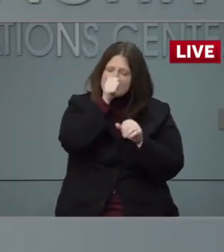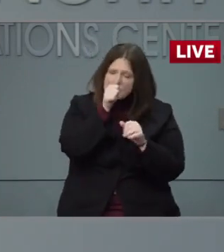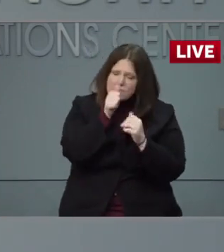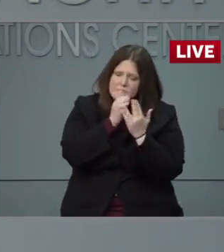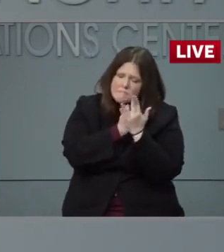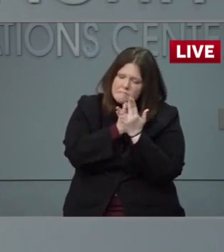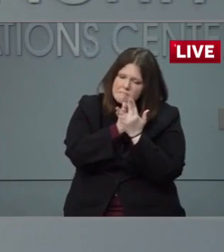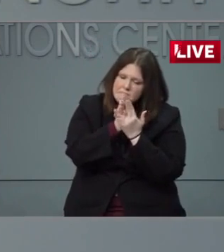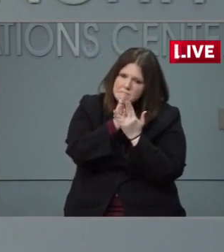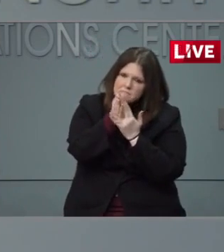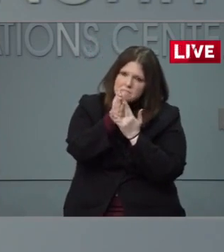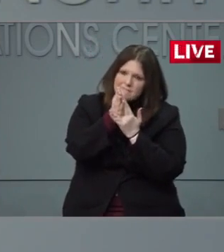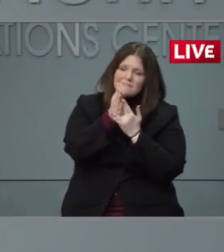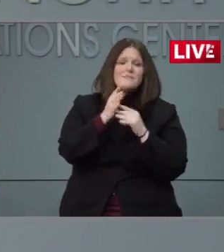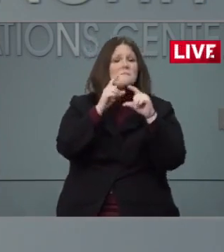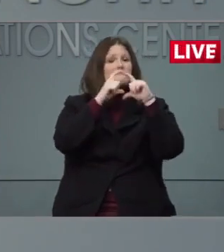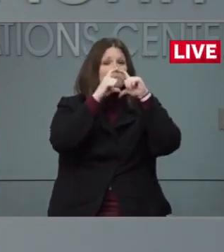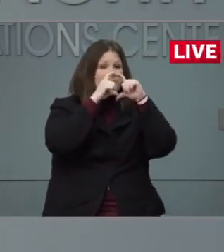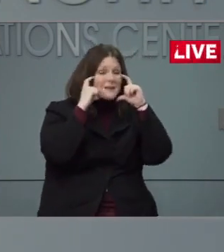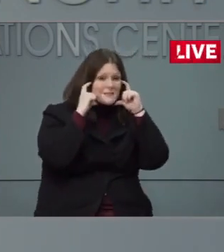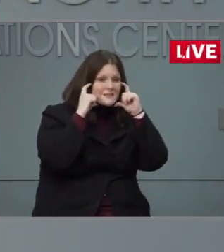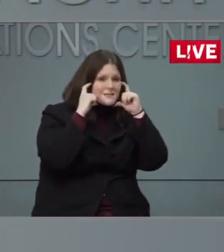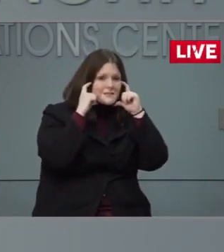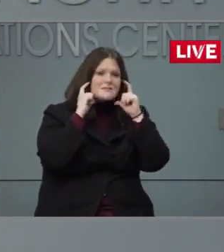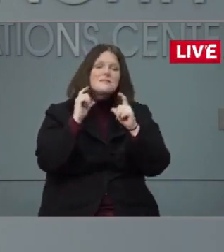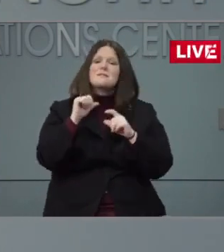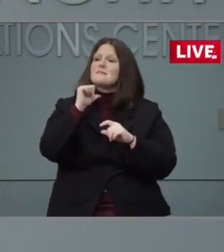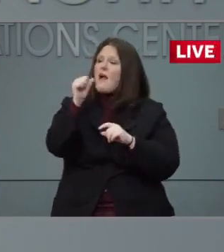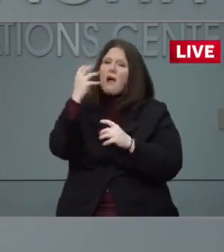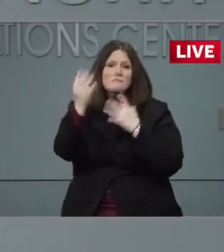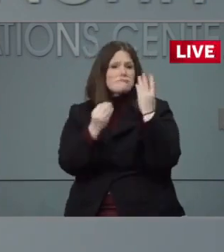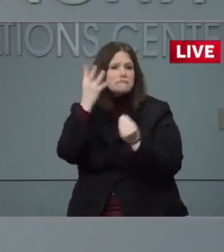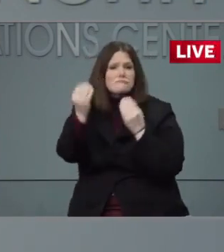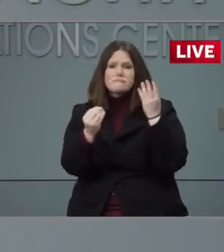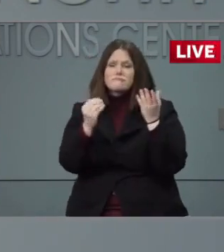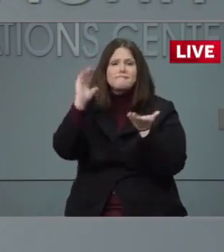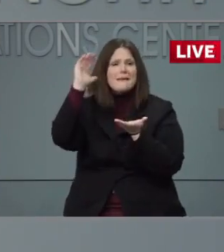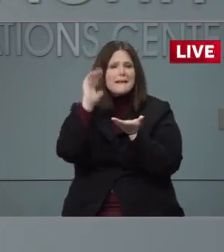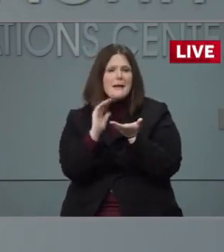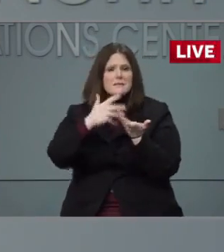BUT IF WE WEAR OUR MASK AND AVOID RISKY ACTIVITIES, WE'LL GET TO THE OTHER S